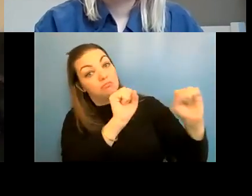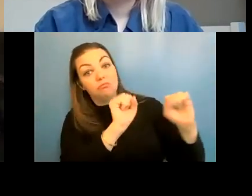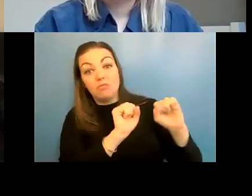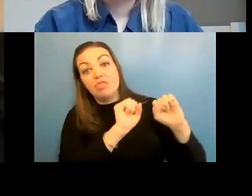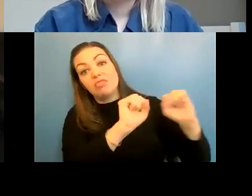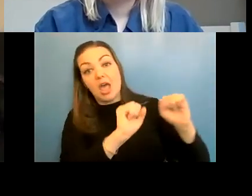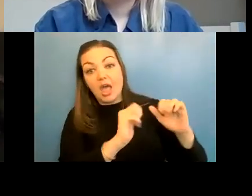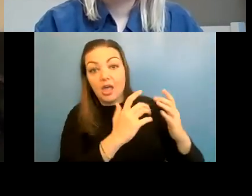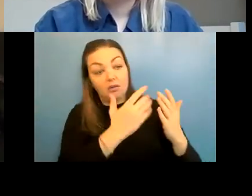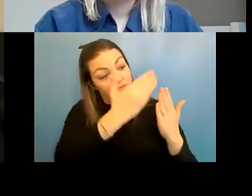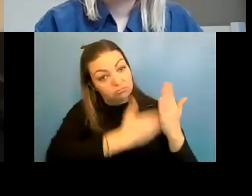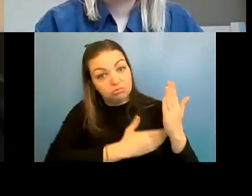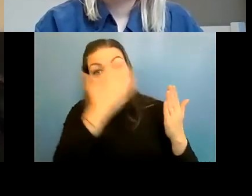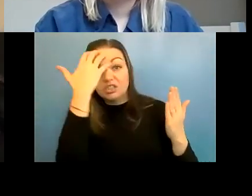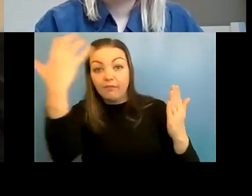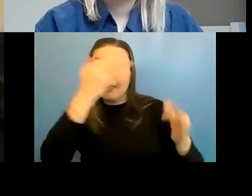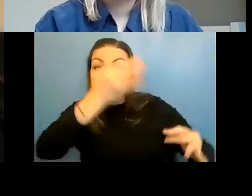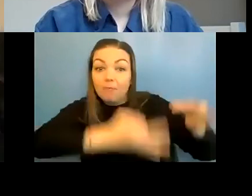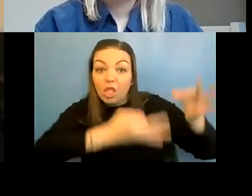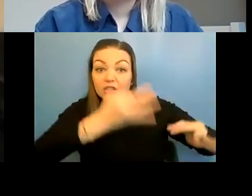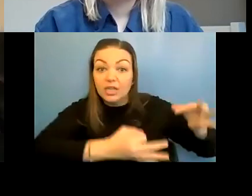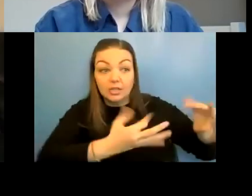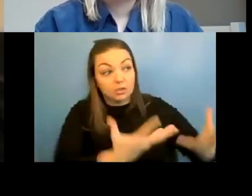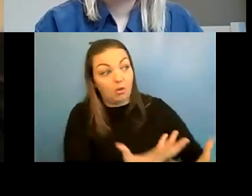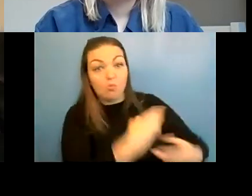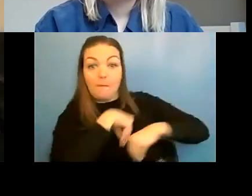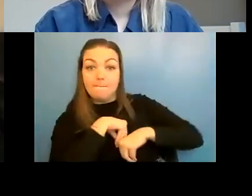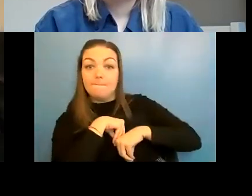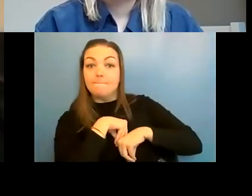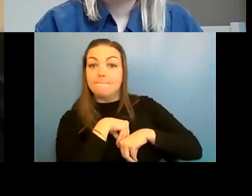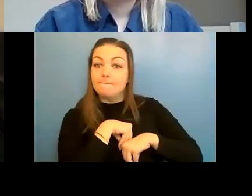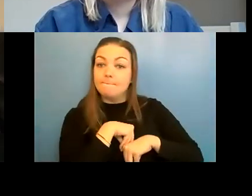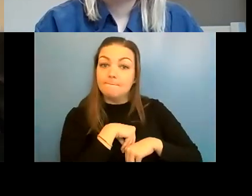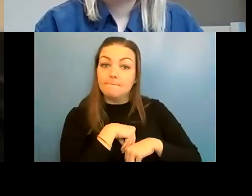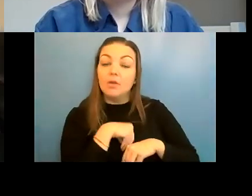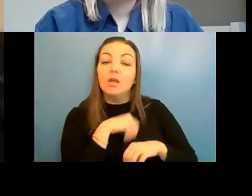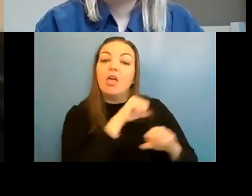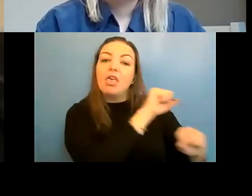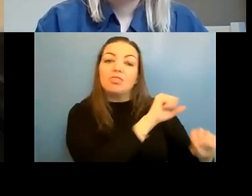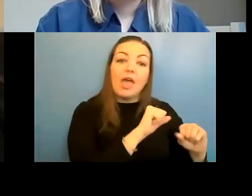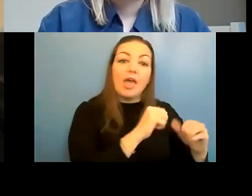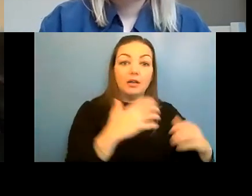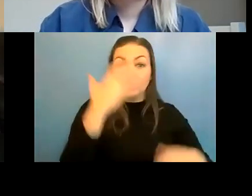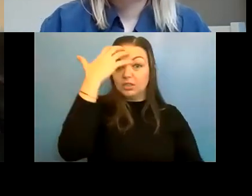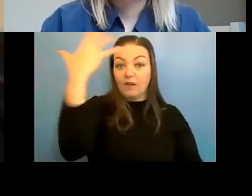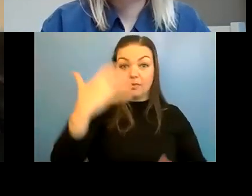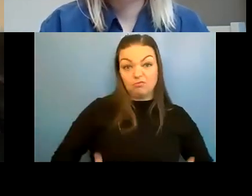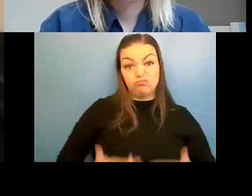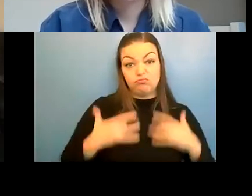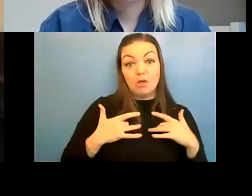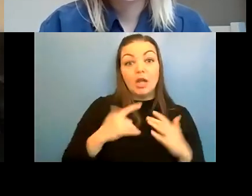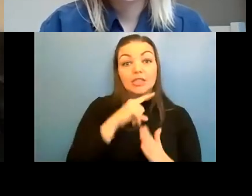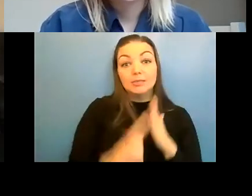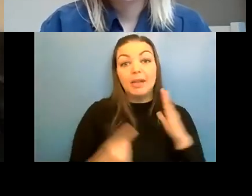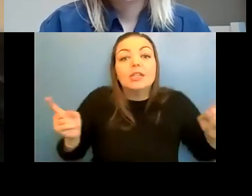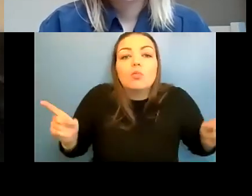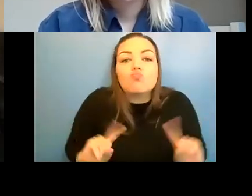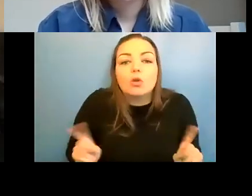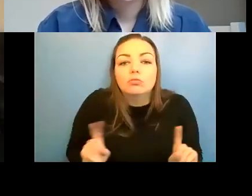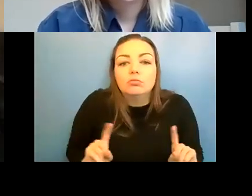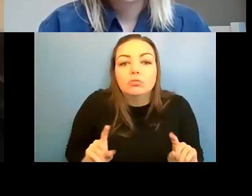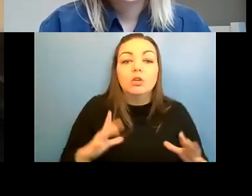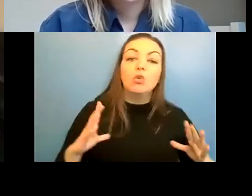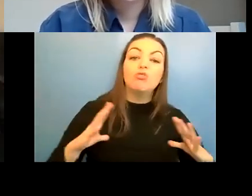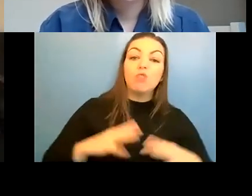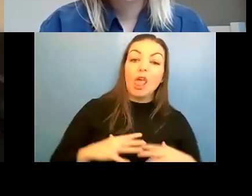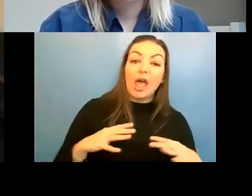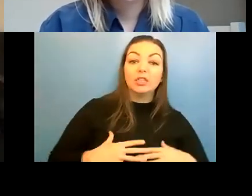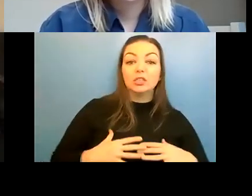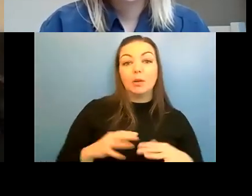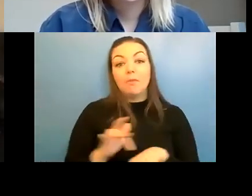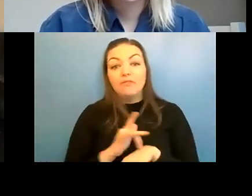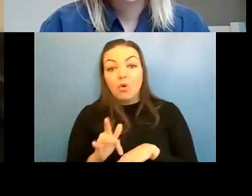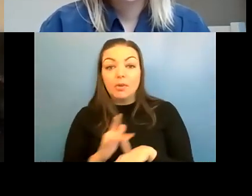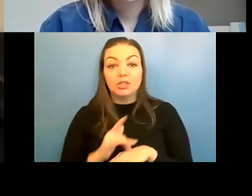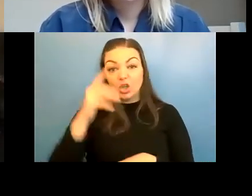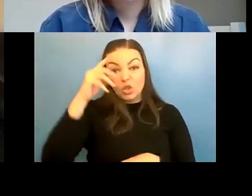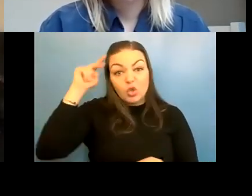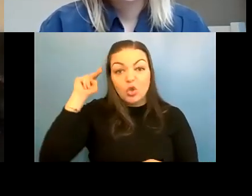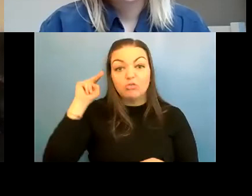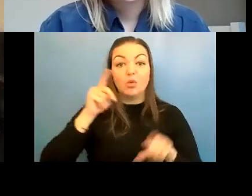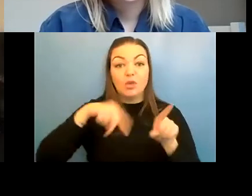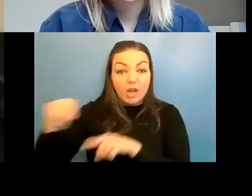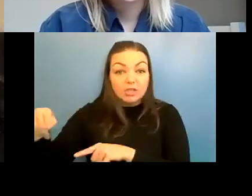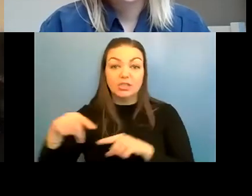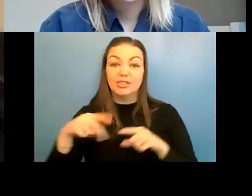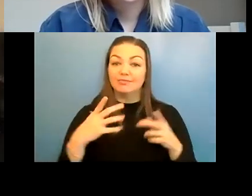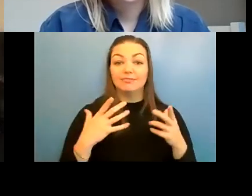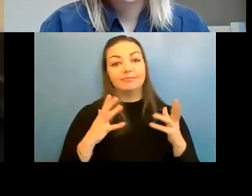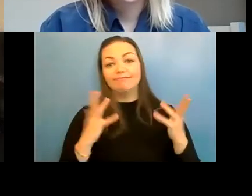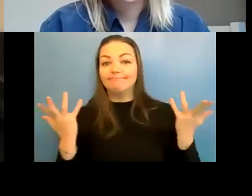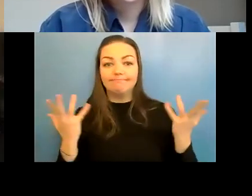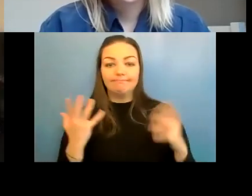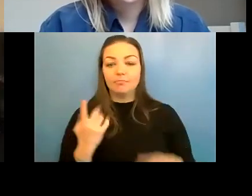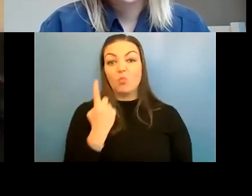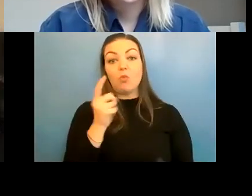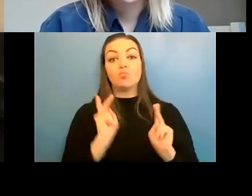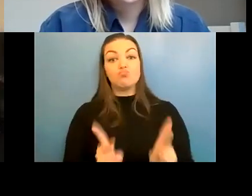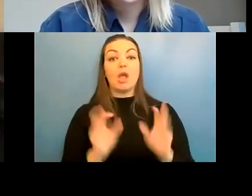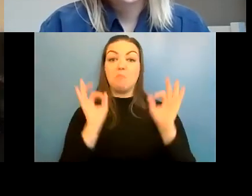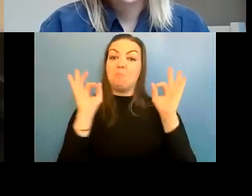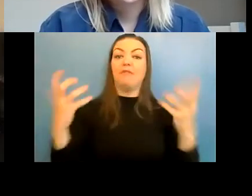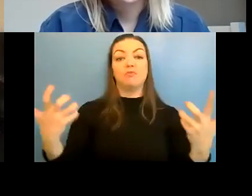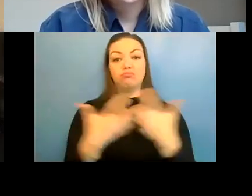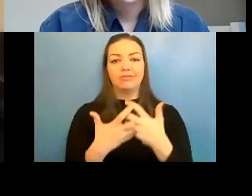is better than here so it's not always a one-way street, and it is about sharing that in terms of how different countries, societies, governments, politics perceive disability,